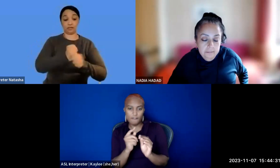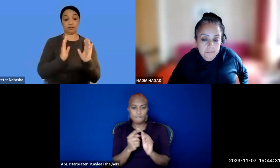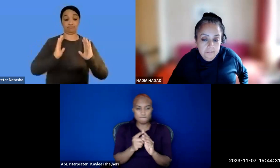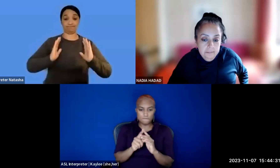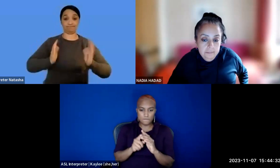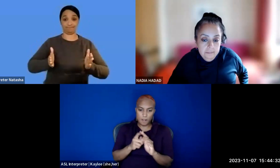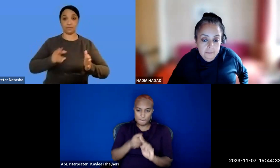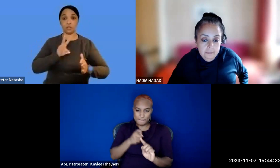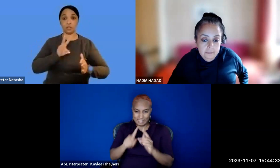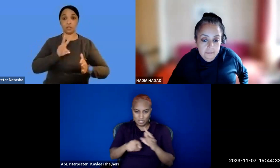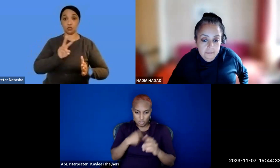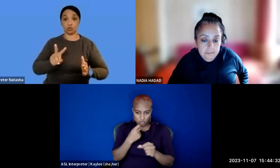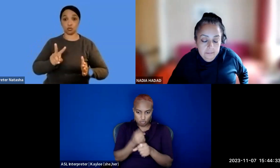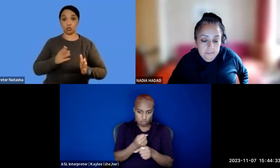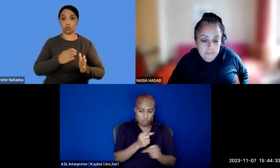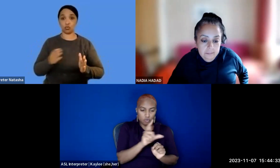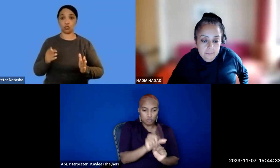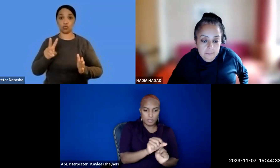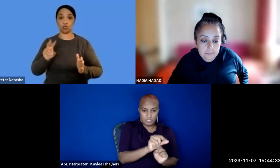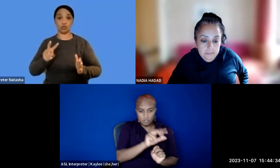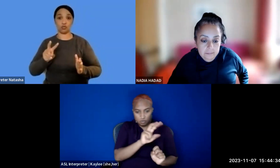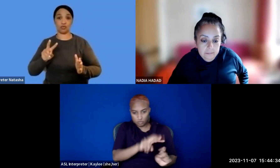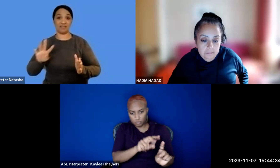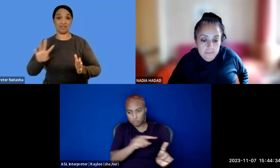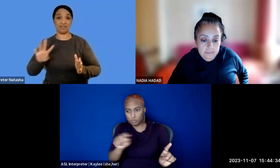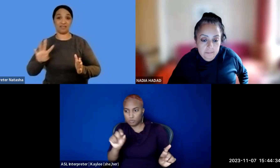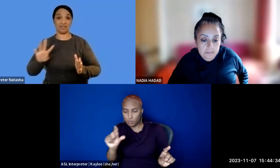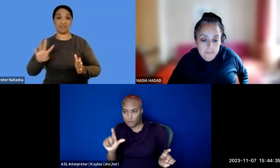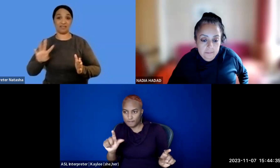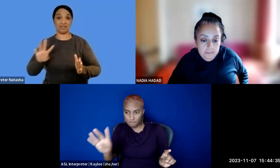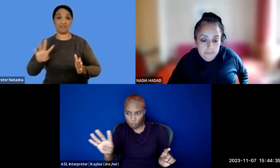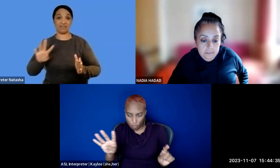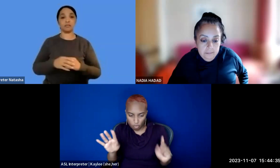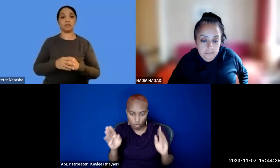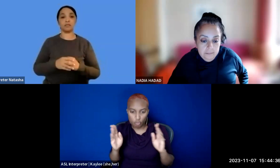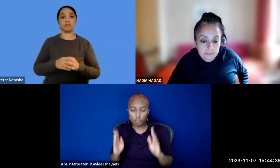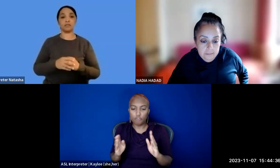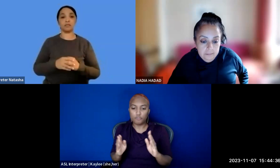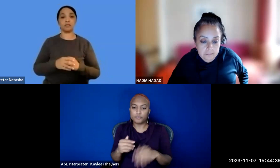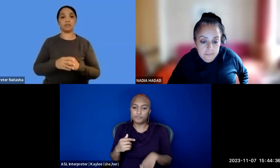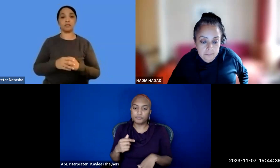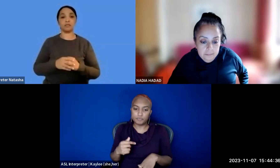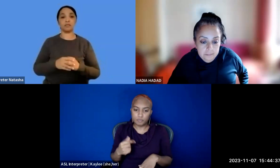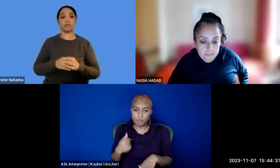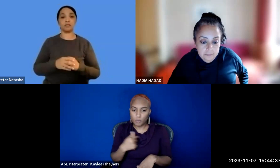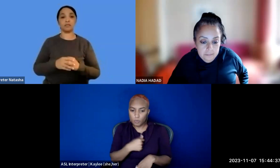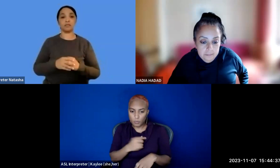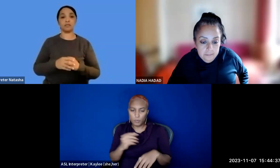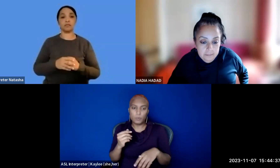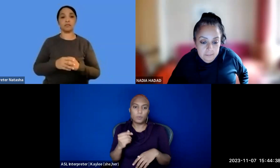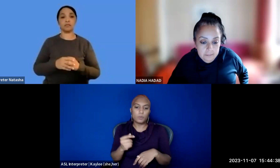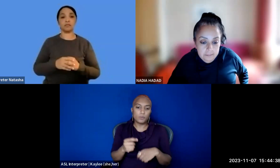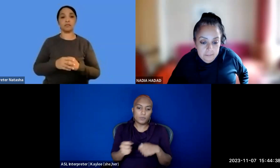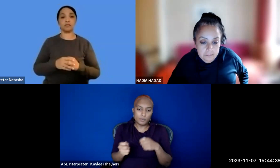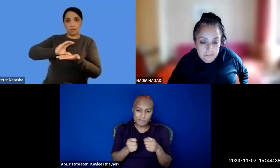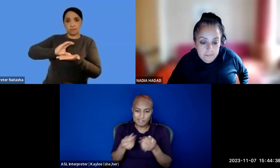Mozambique also benefits from budget lines for specific civil society